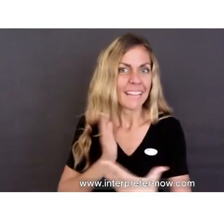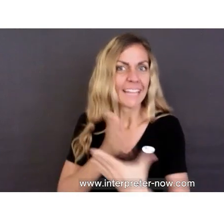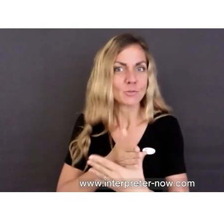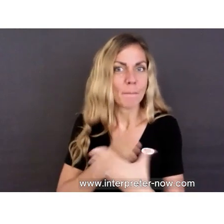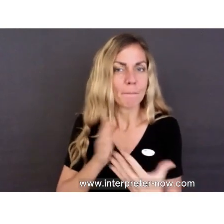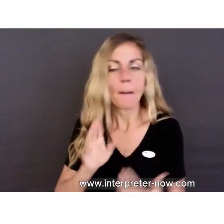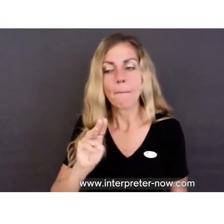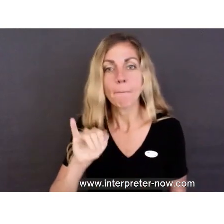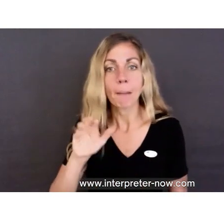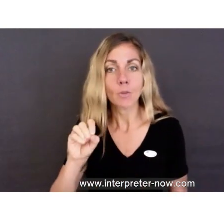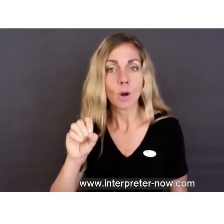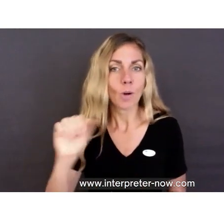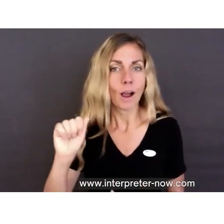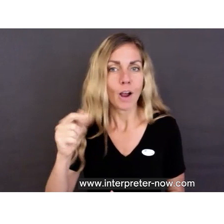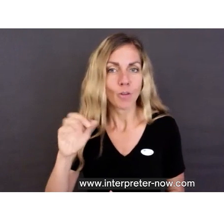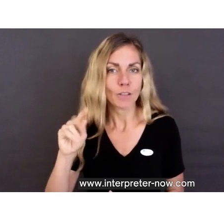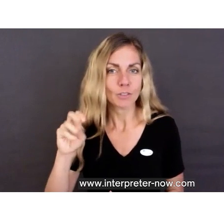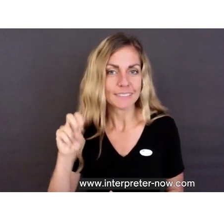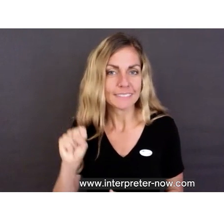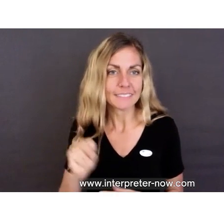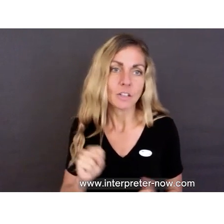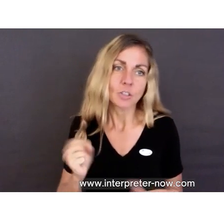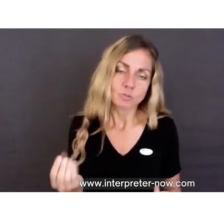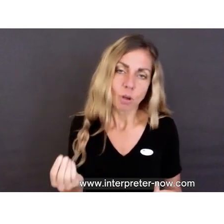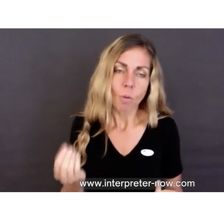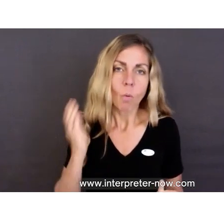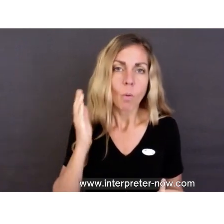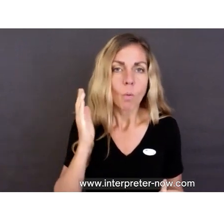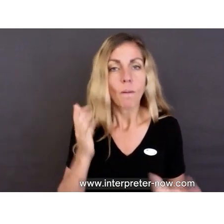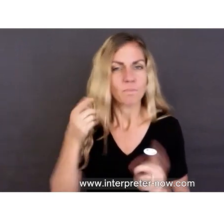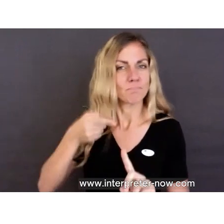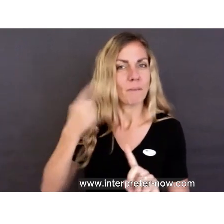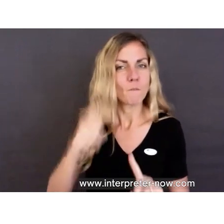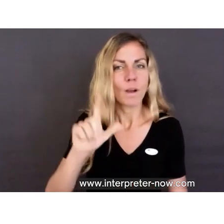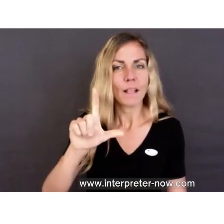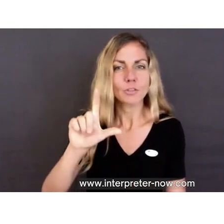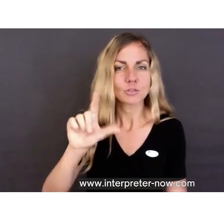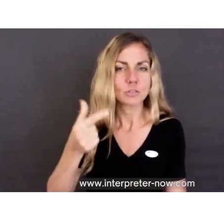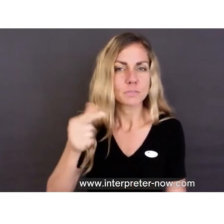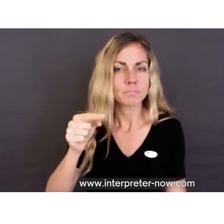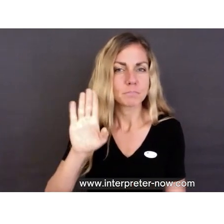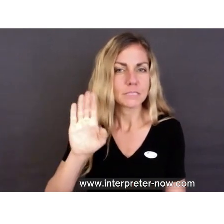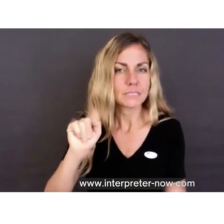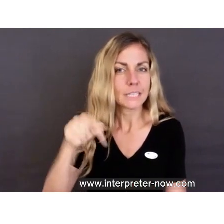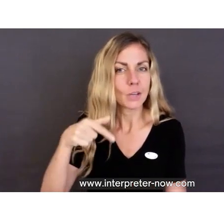This is a shortened version of our workshop, specifically on interrupting microaggressions for LGBTQIA+ folks.